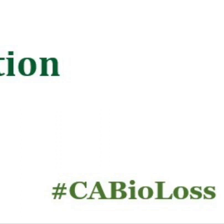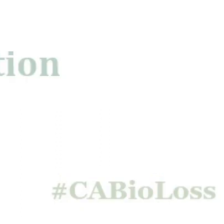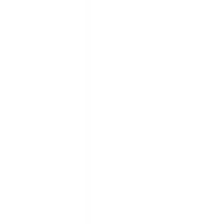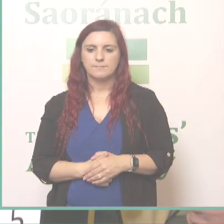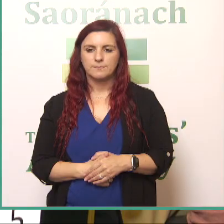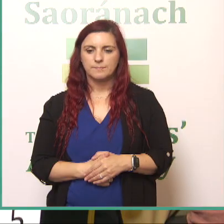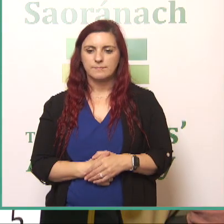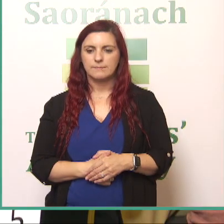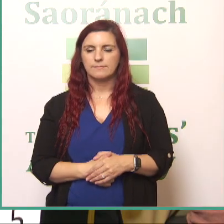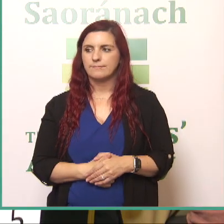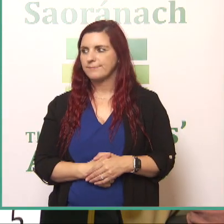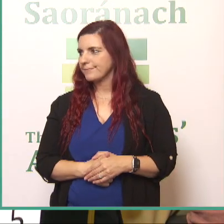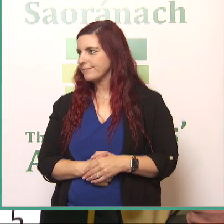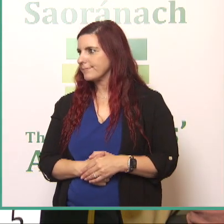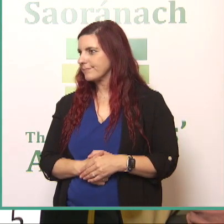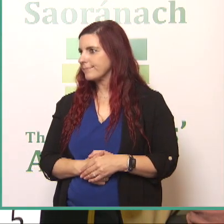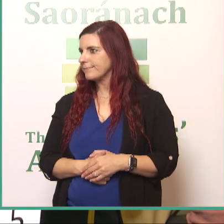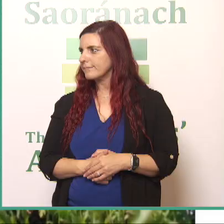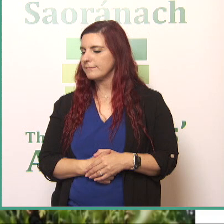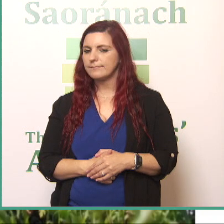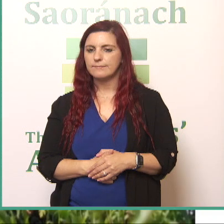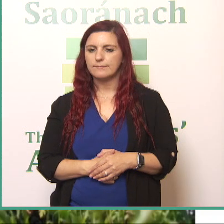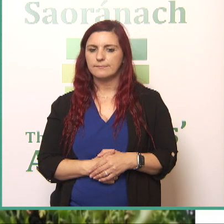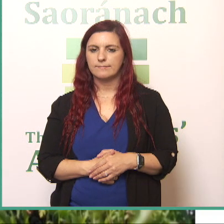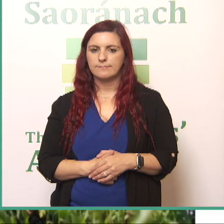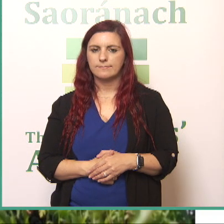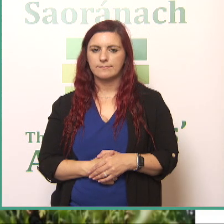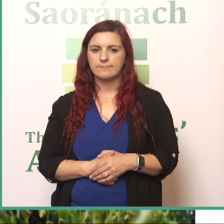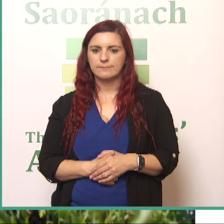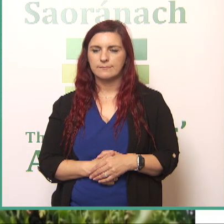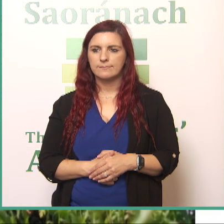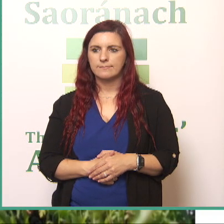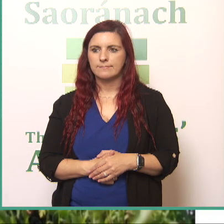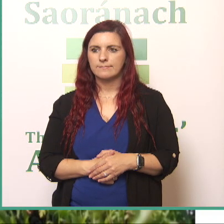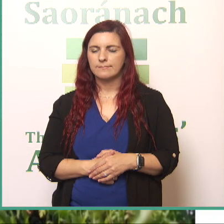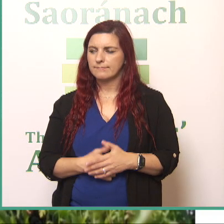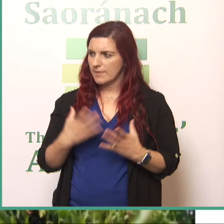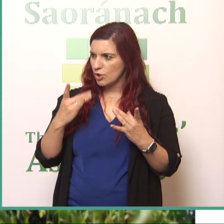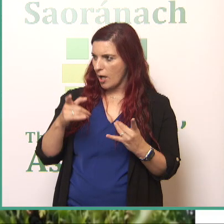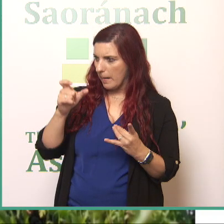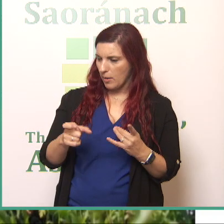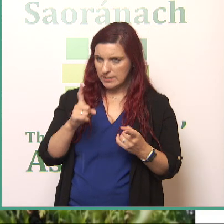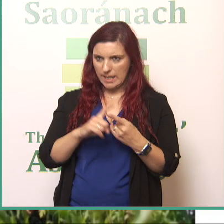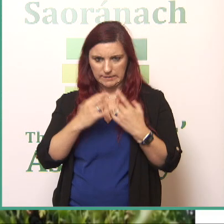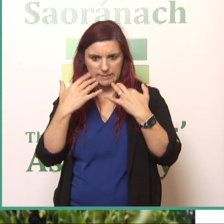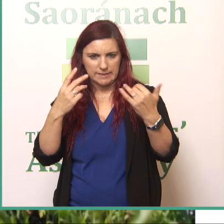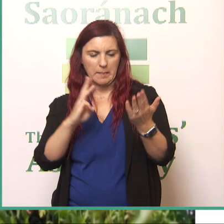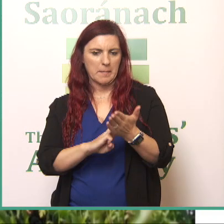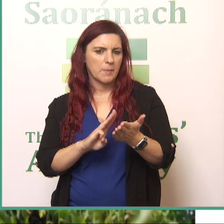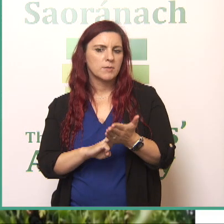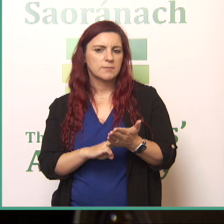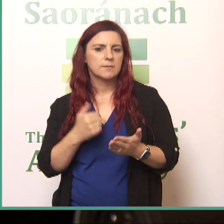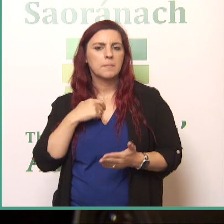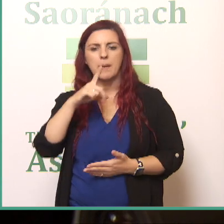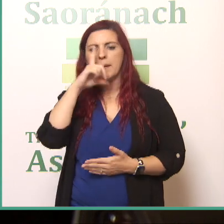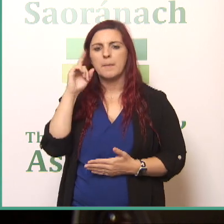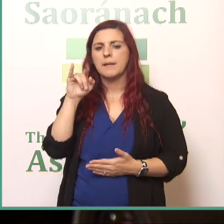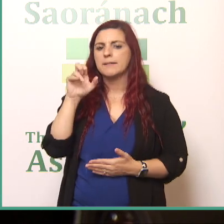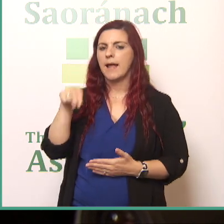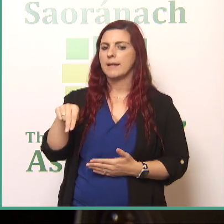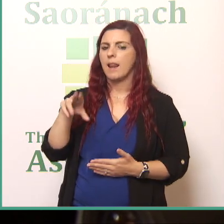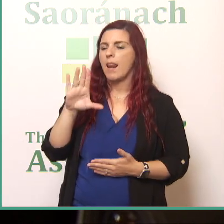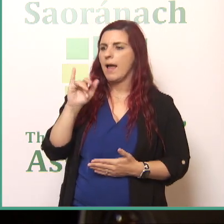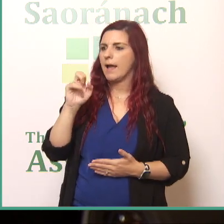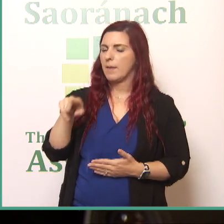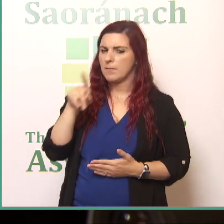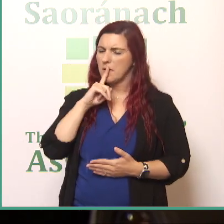chairperson and assembly members my name is Daniel lynam and I am very grateful for the opportunity